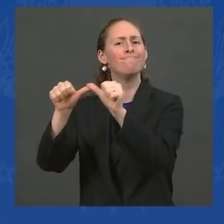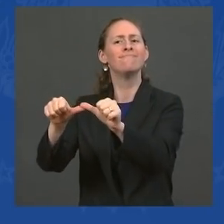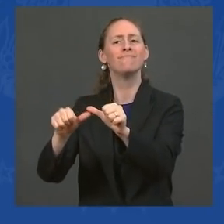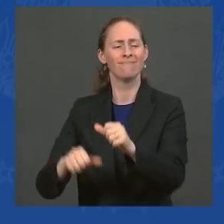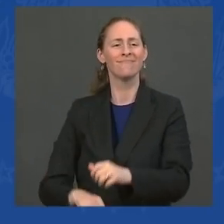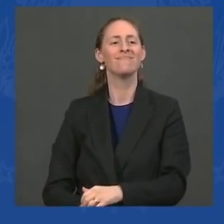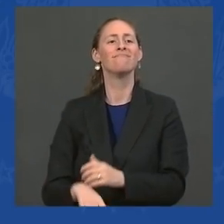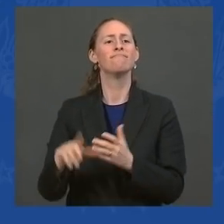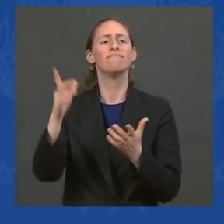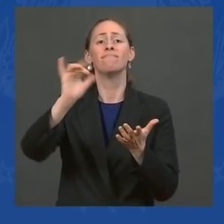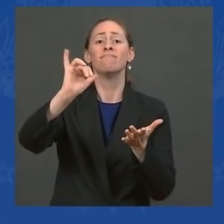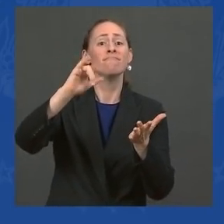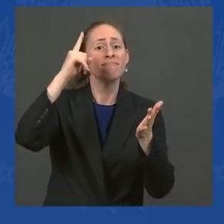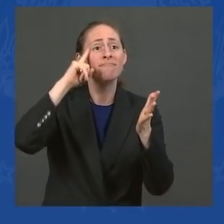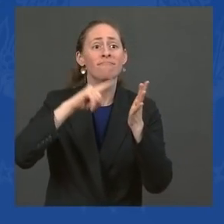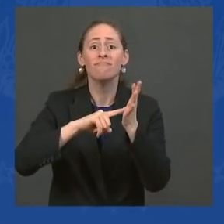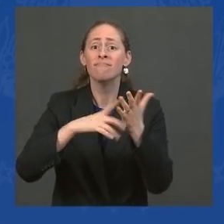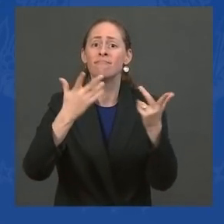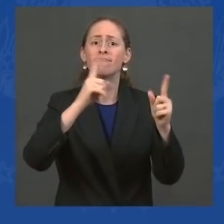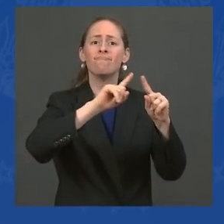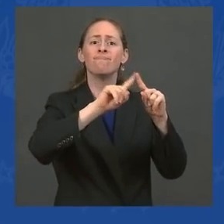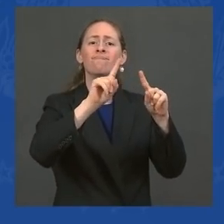and yes, they will grow our economy.